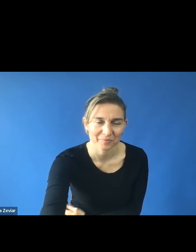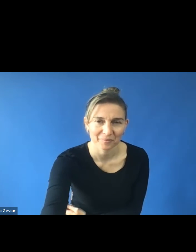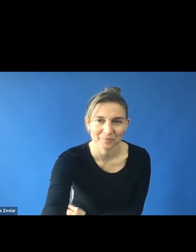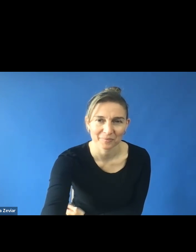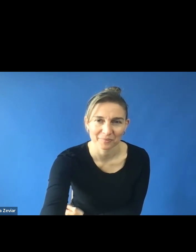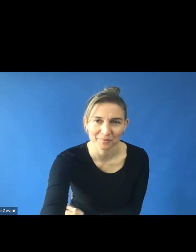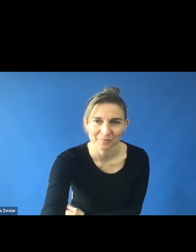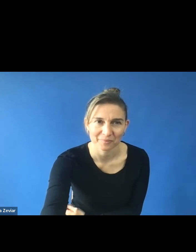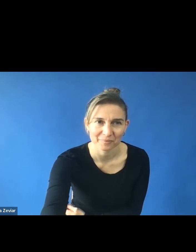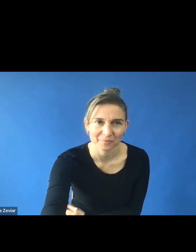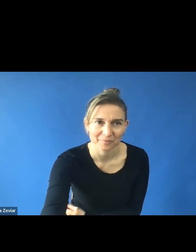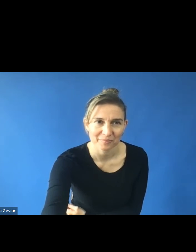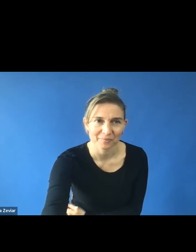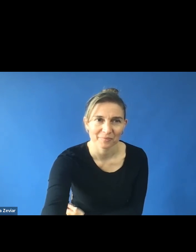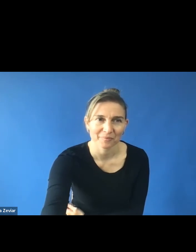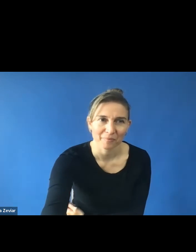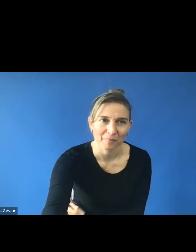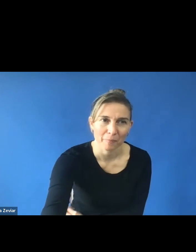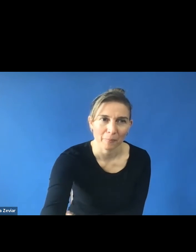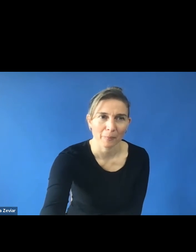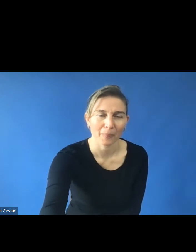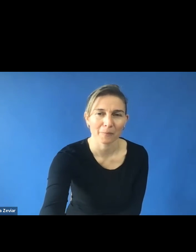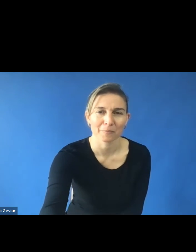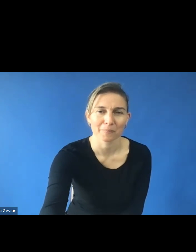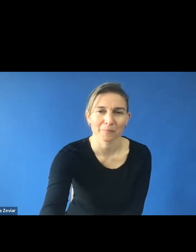Nice to see everyone who has been working on the project